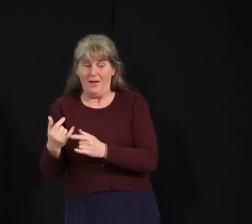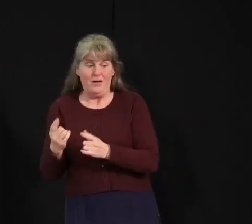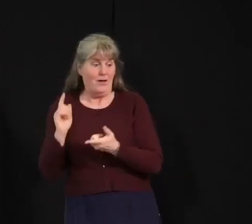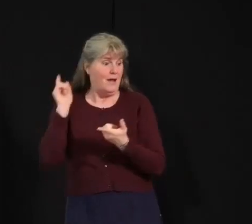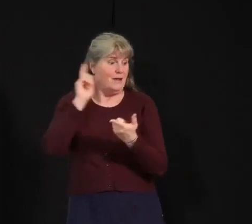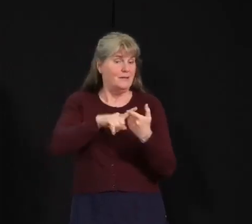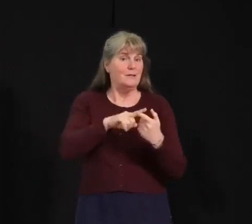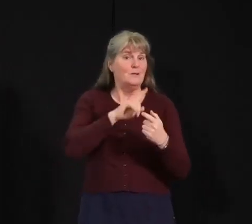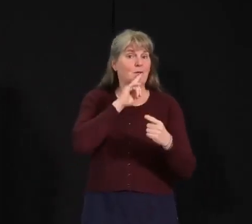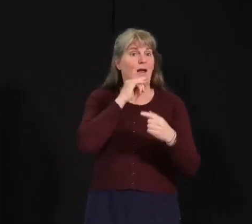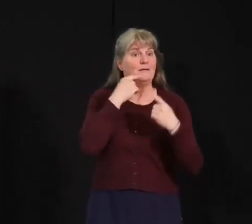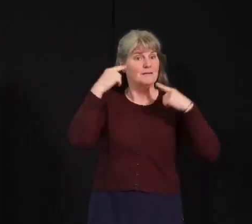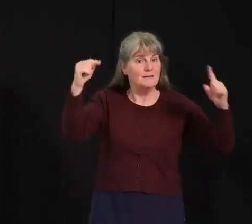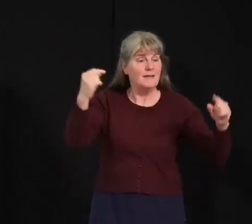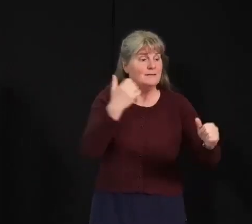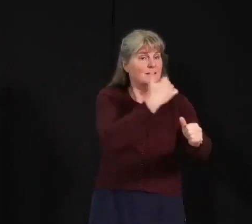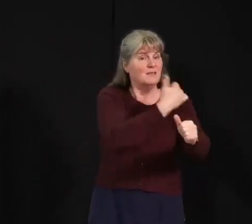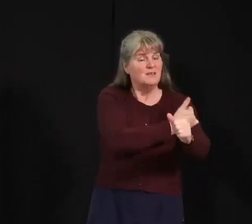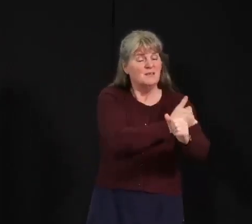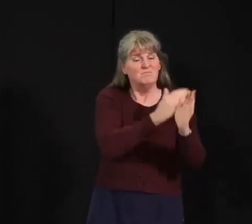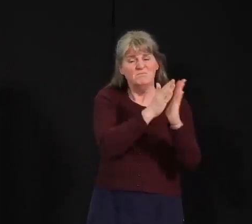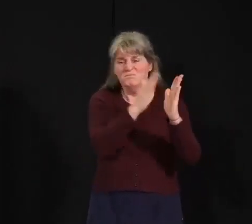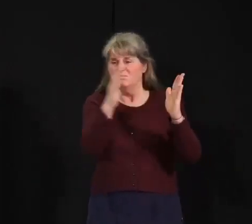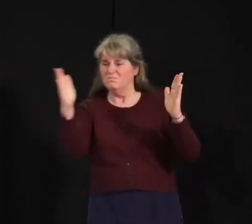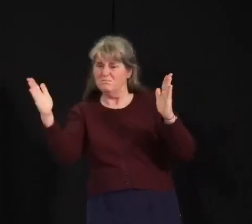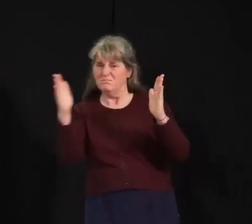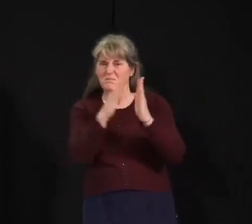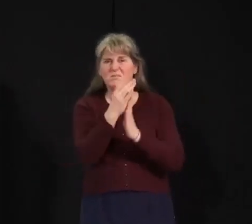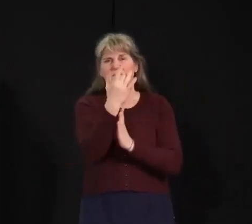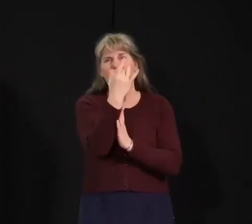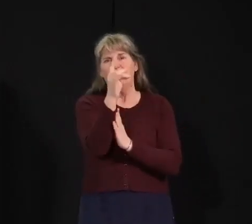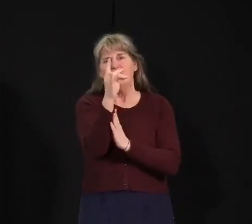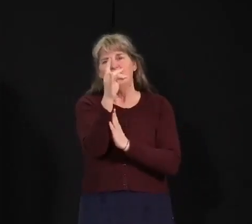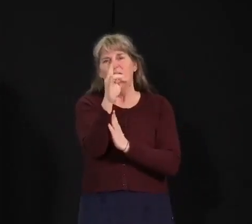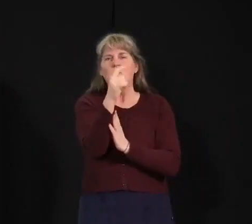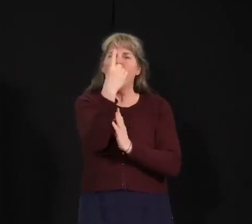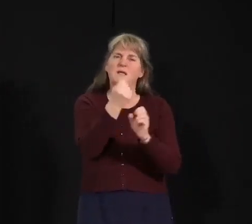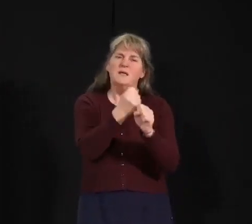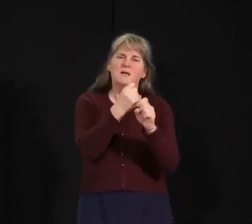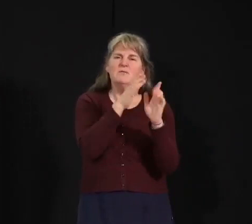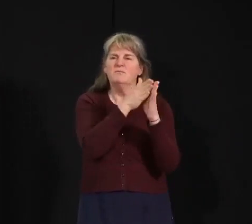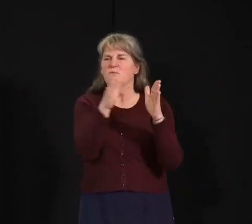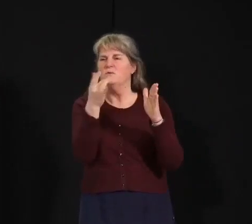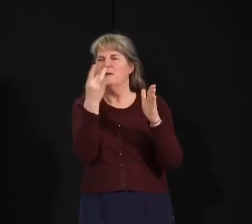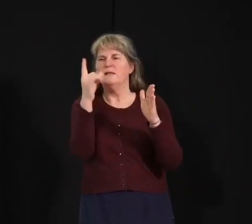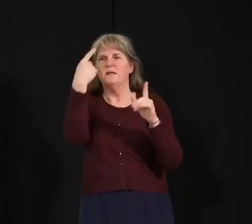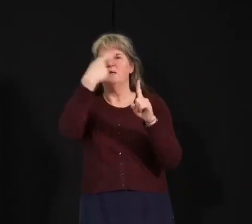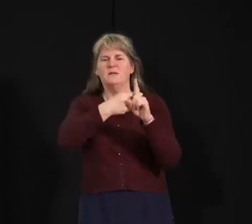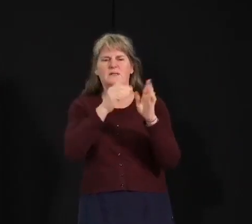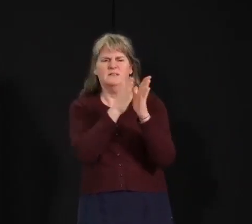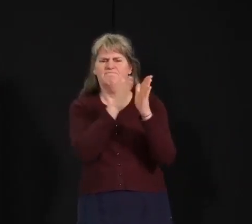into enough arms to assure us that the risk of community spread is negligible.